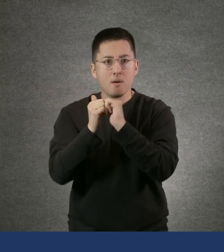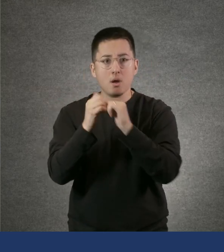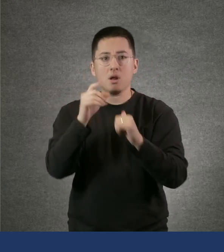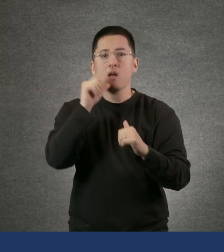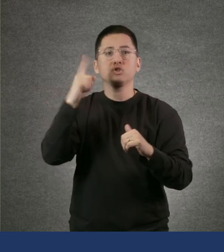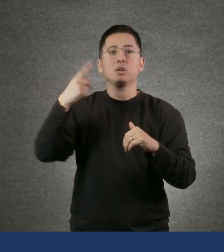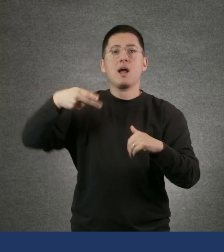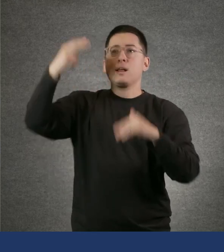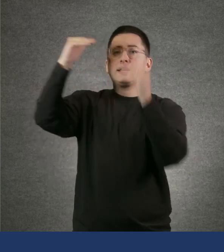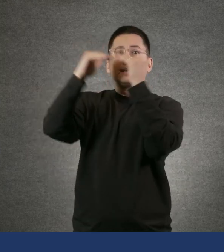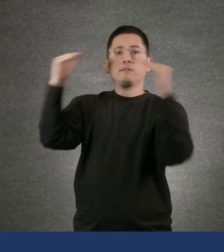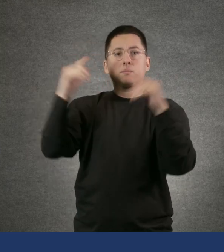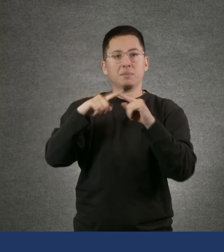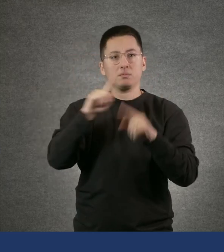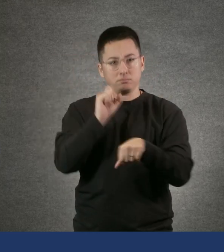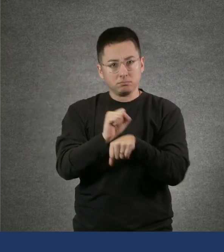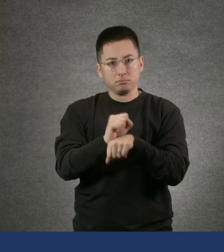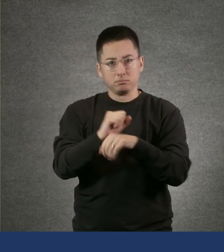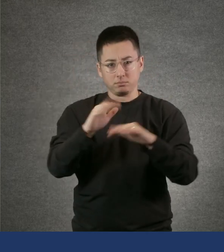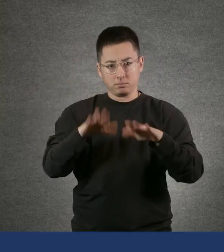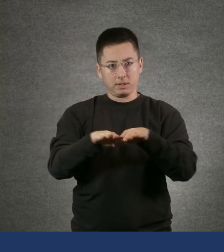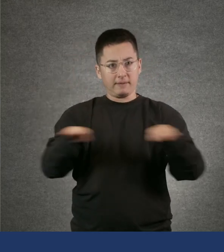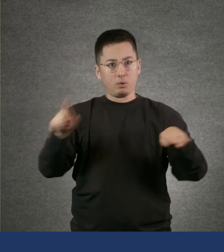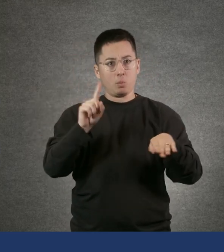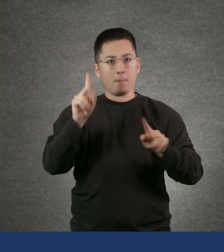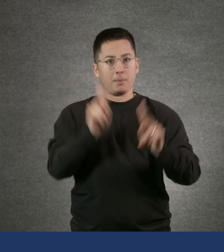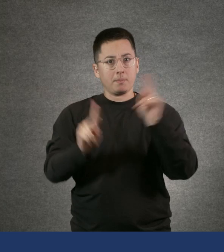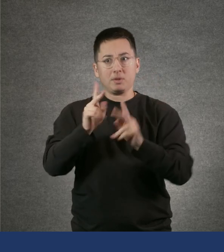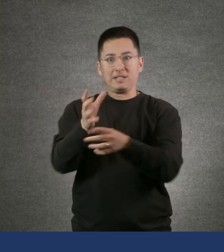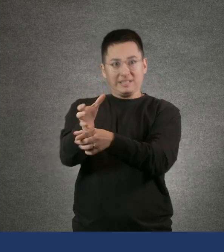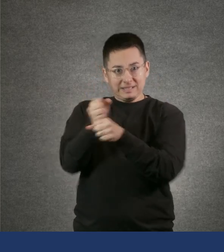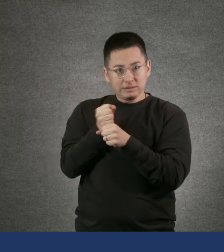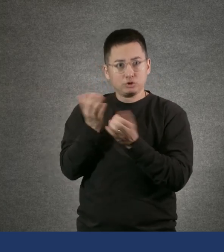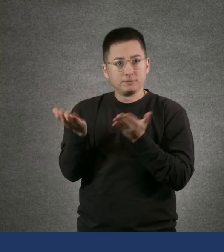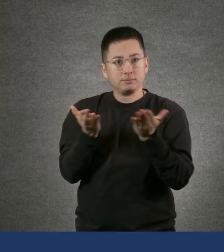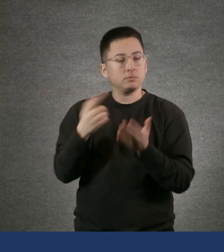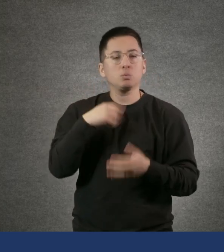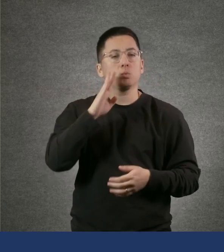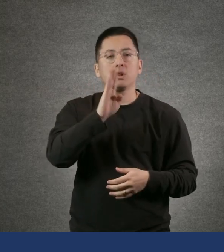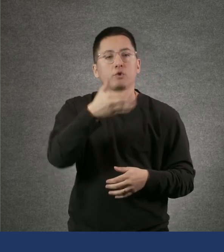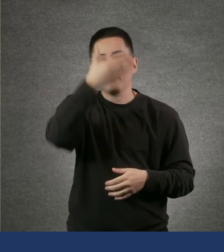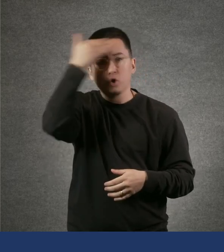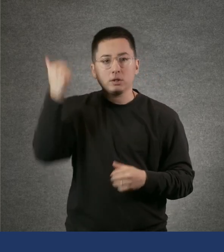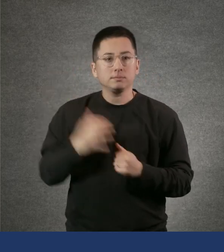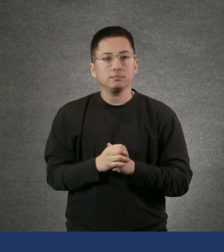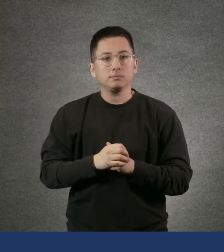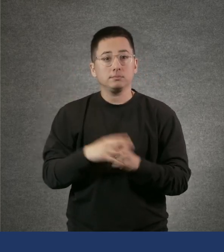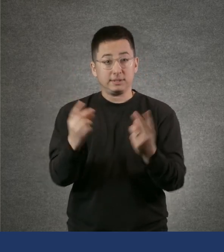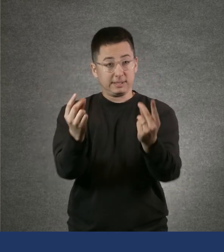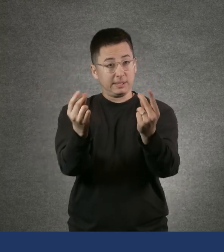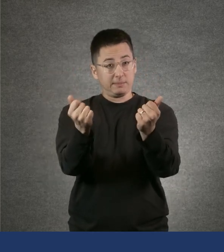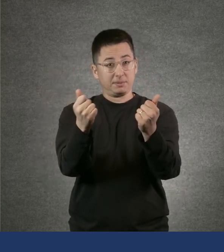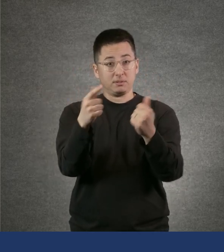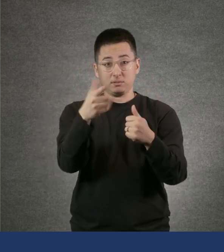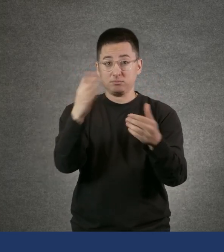are getting the services. I'll never forget that. Immediately when you opened your mouth, you started talking about overnight staff,